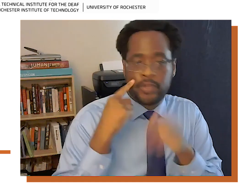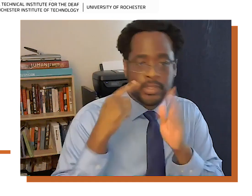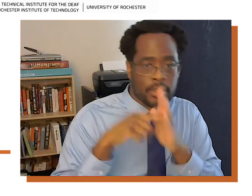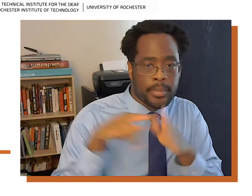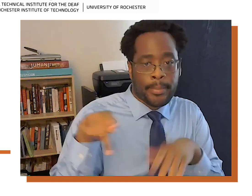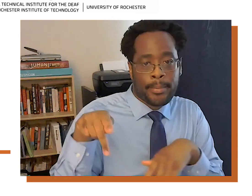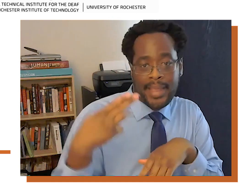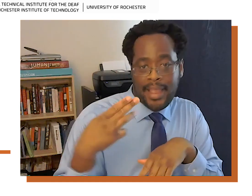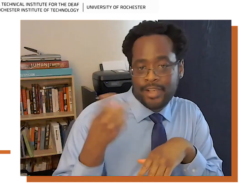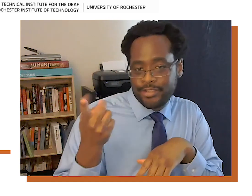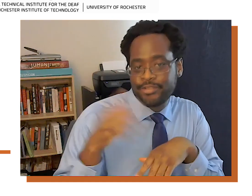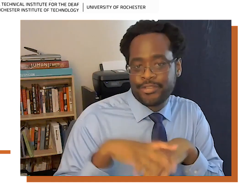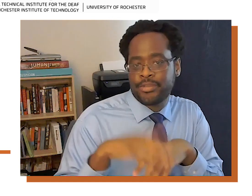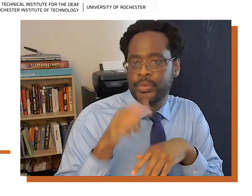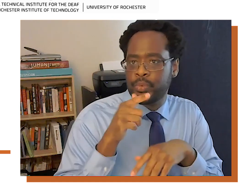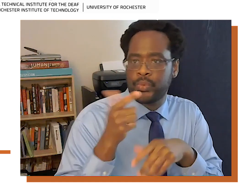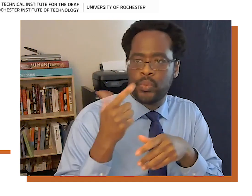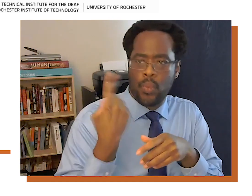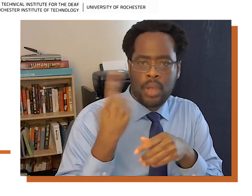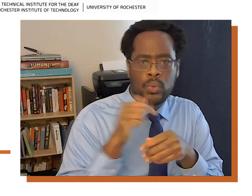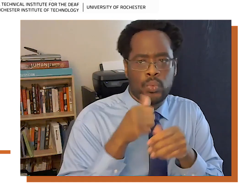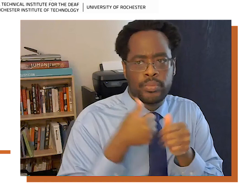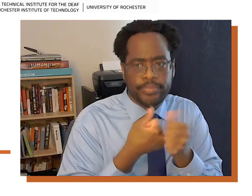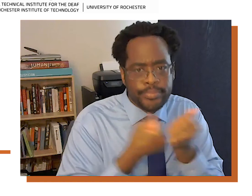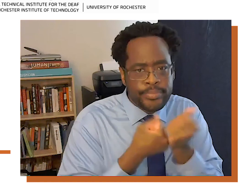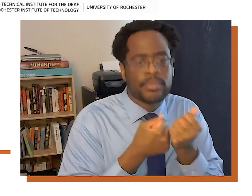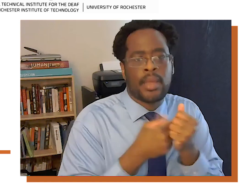maybe not having resources that I needed.